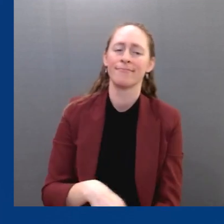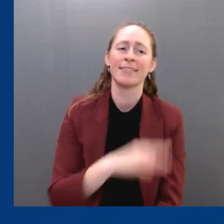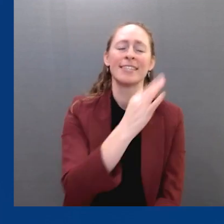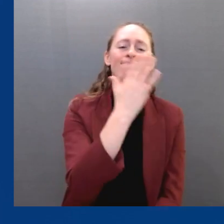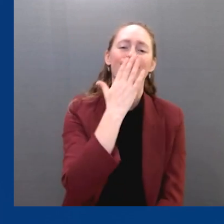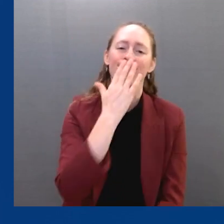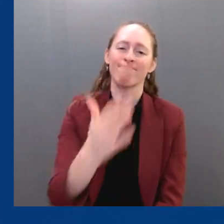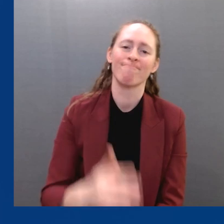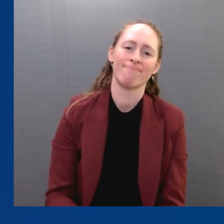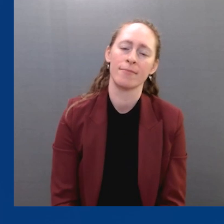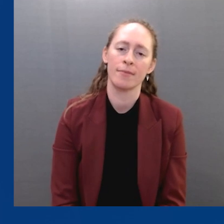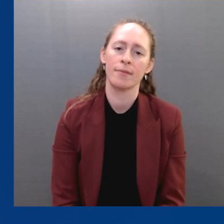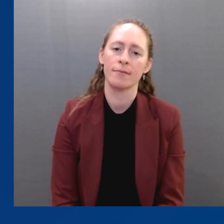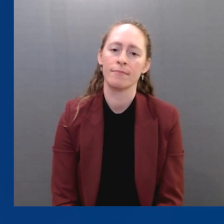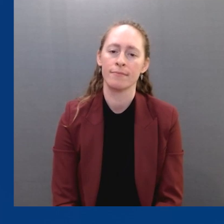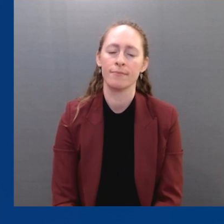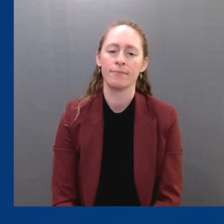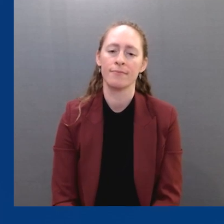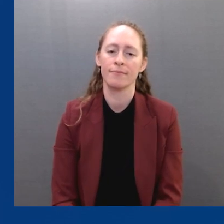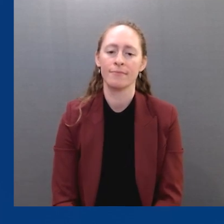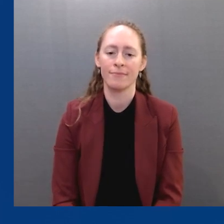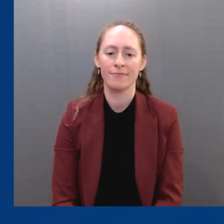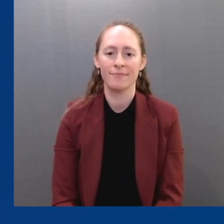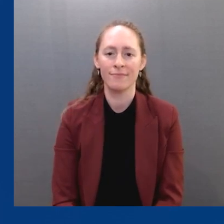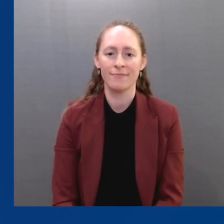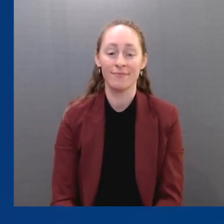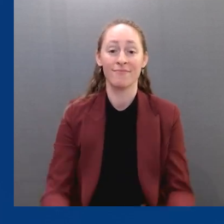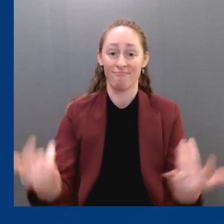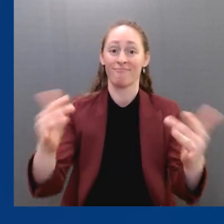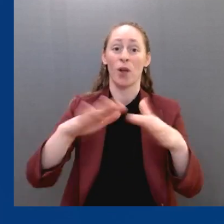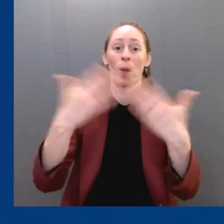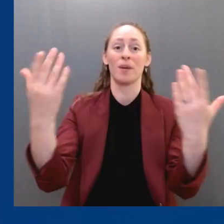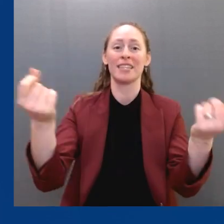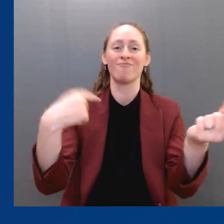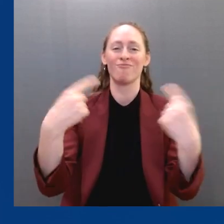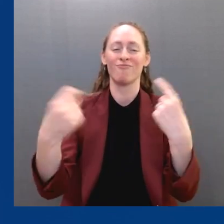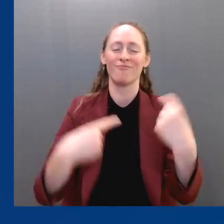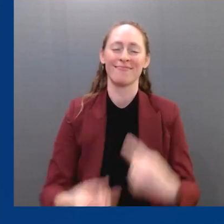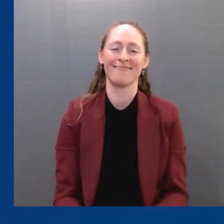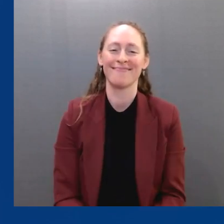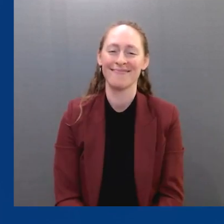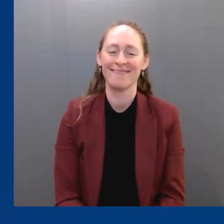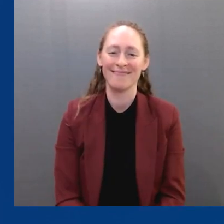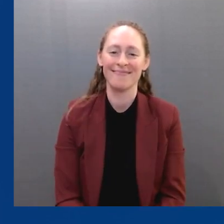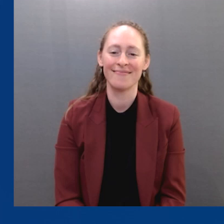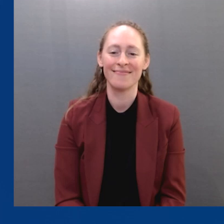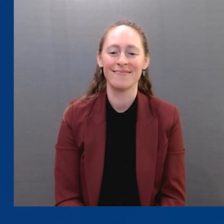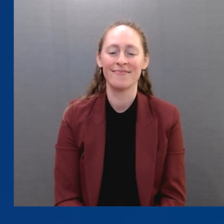and we're going to have moderating the Q&A session is from the White House team